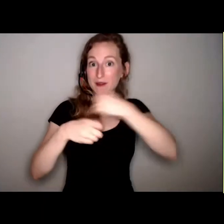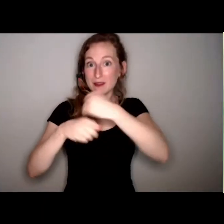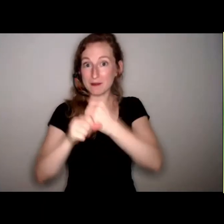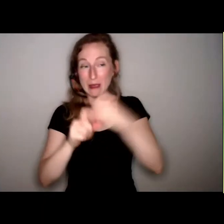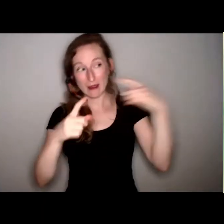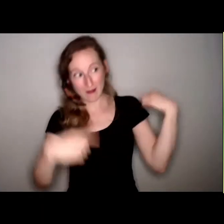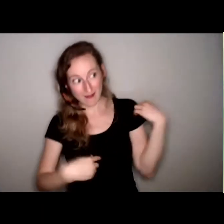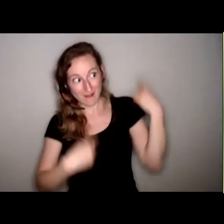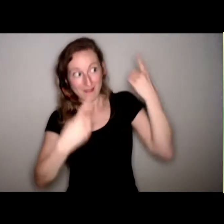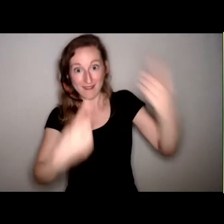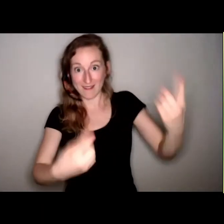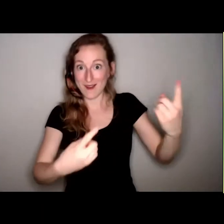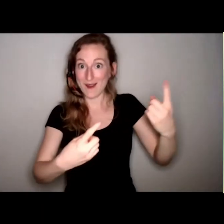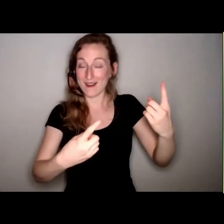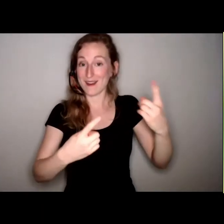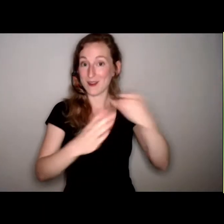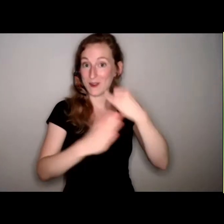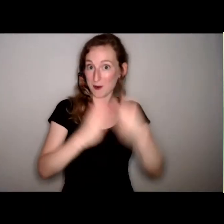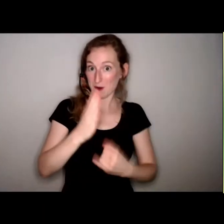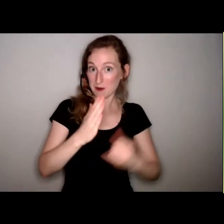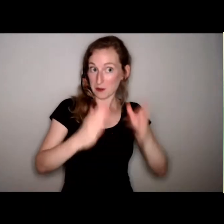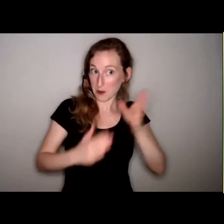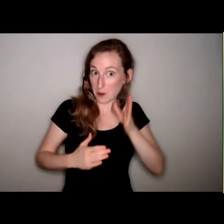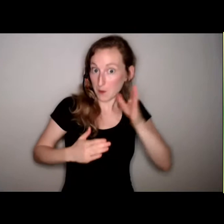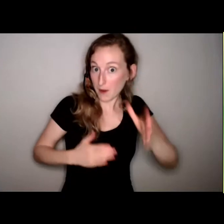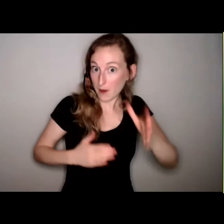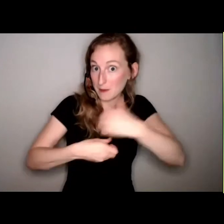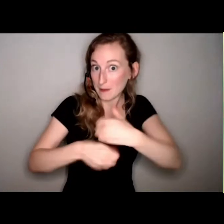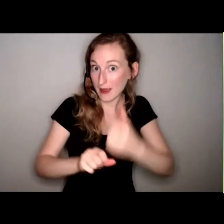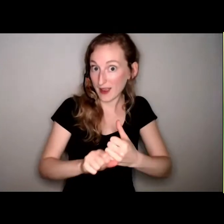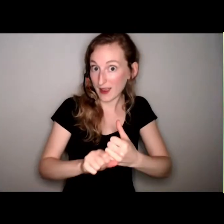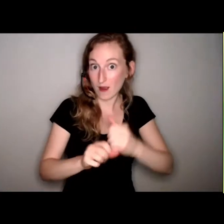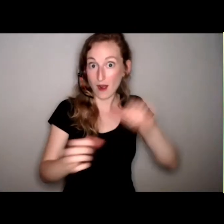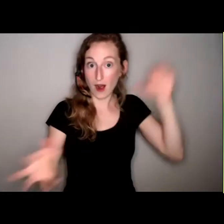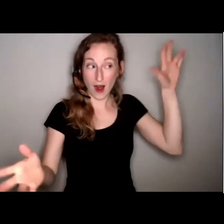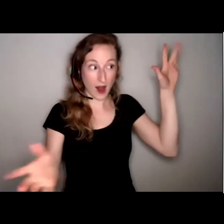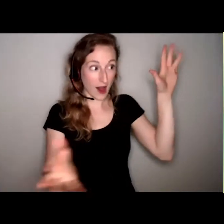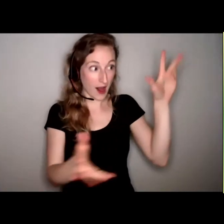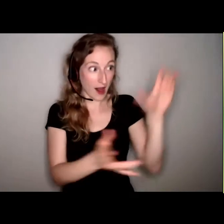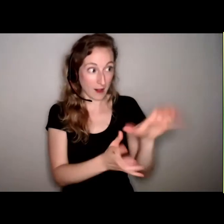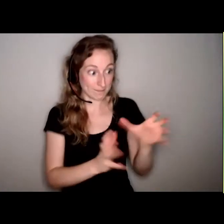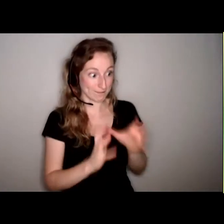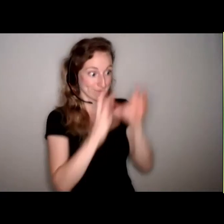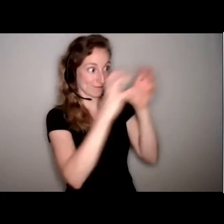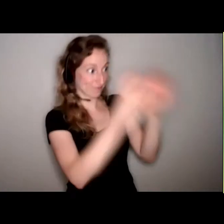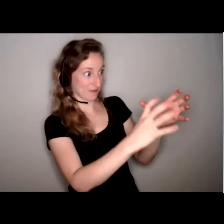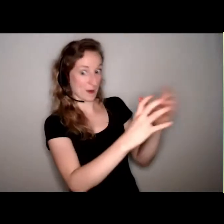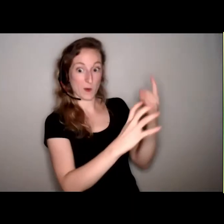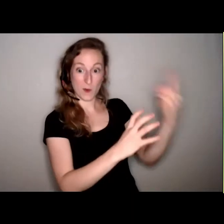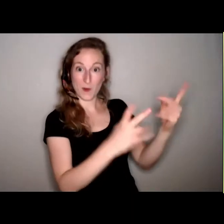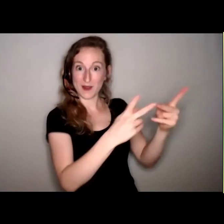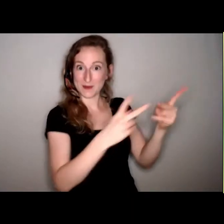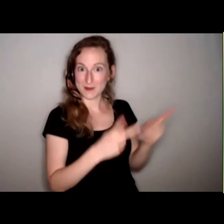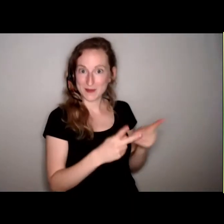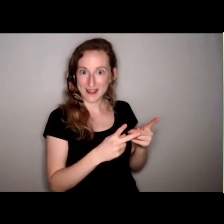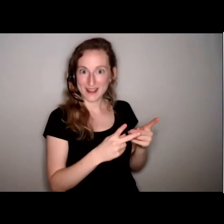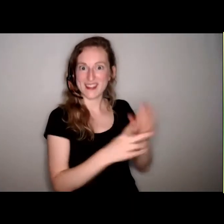That is what the Museum is for Clyfford Still! Let me tell you a little bit, about our friend, Clyfford Still.